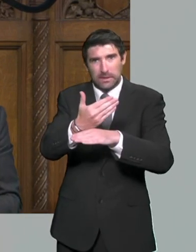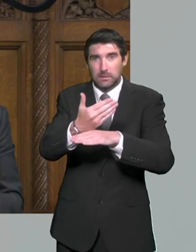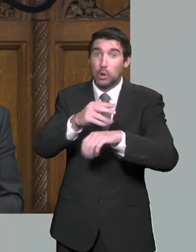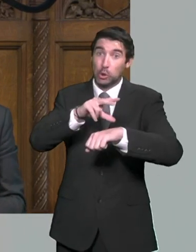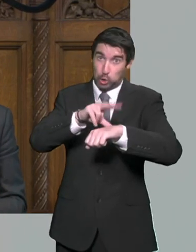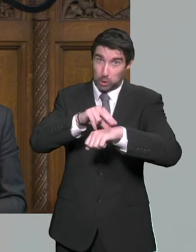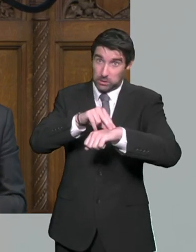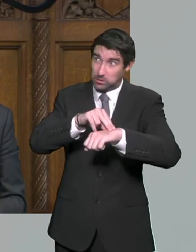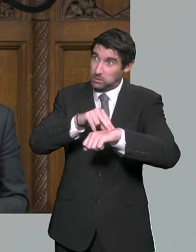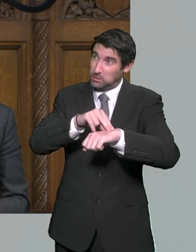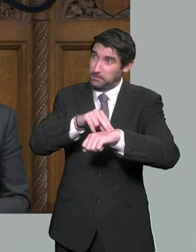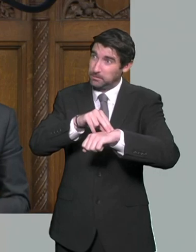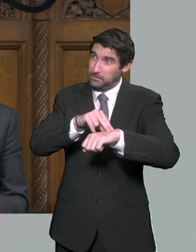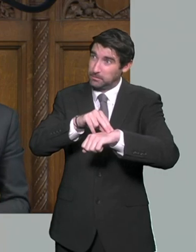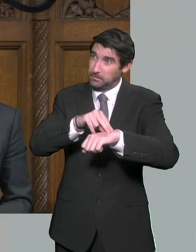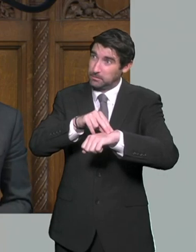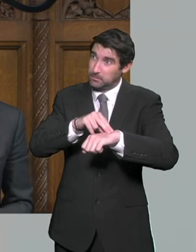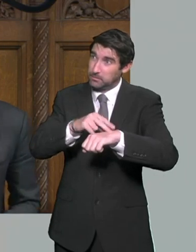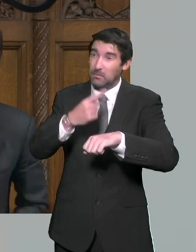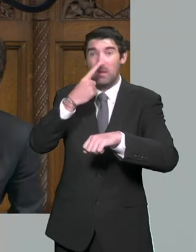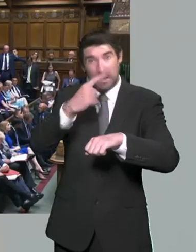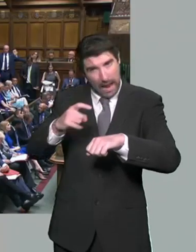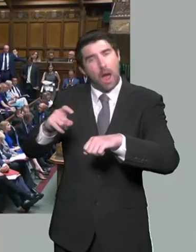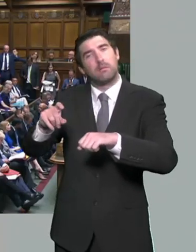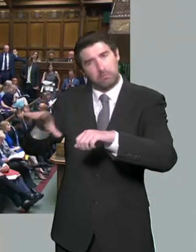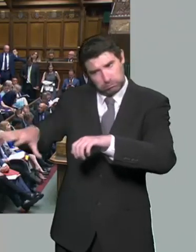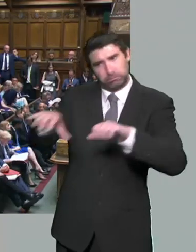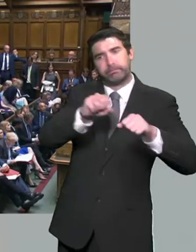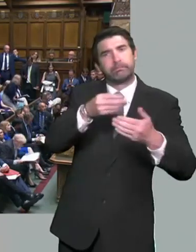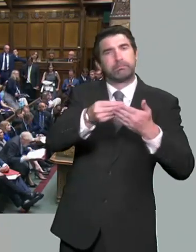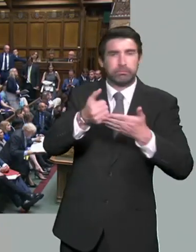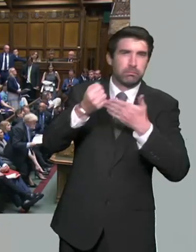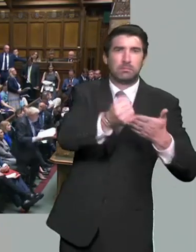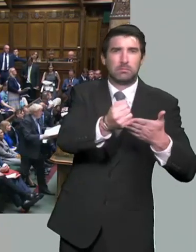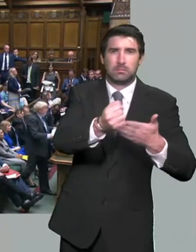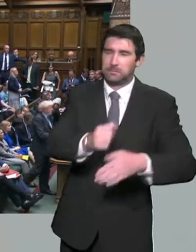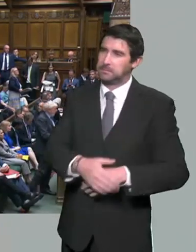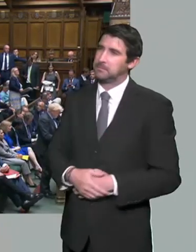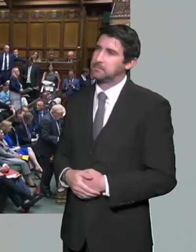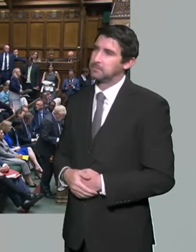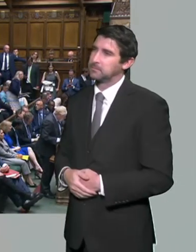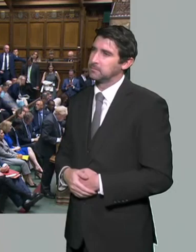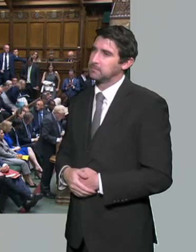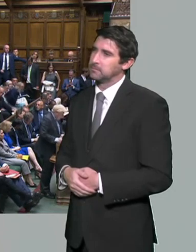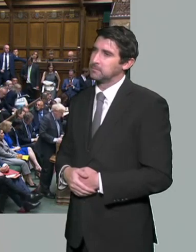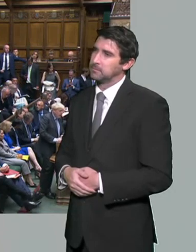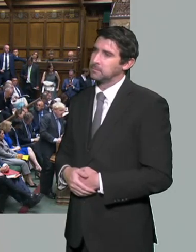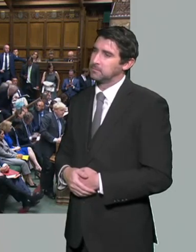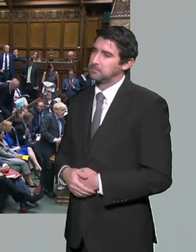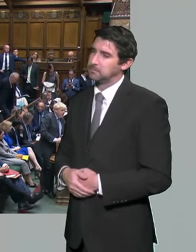they can also have a better and fairer start to family life? The Prime Minister My hon.